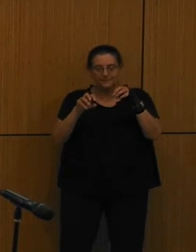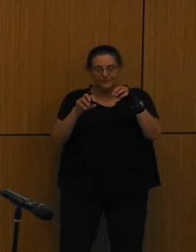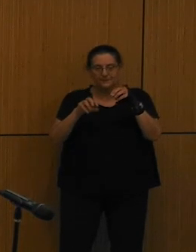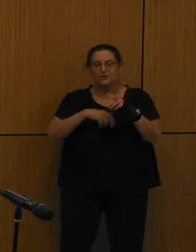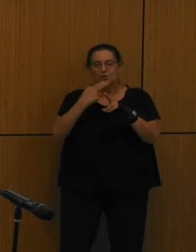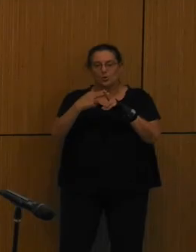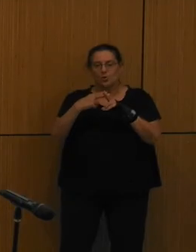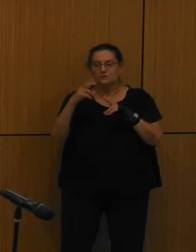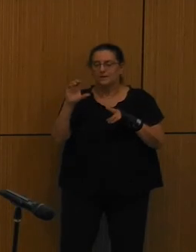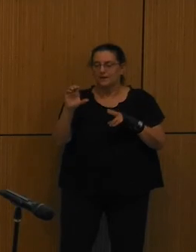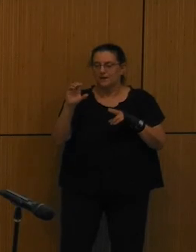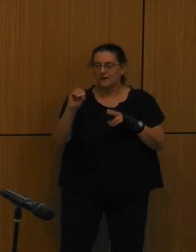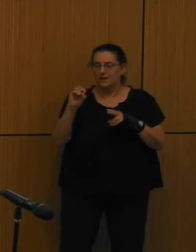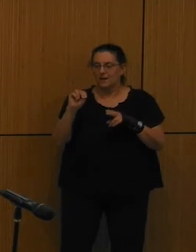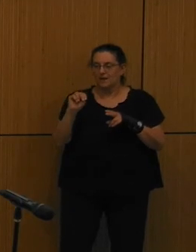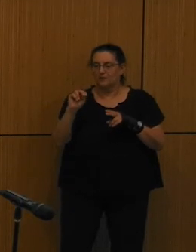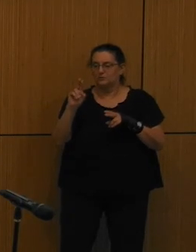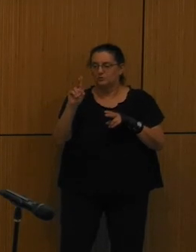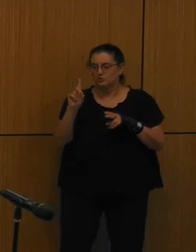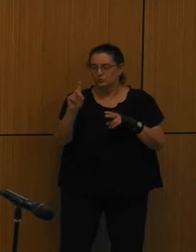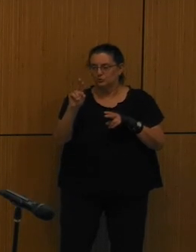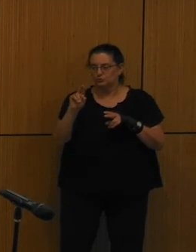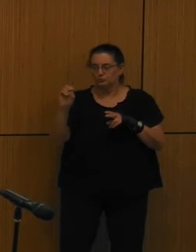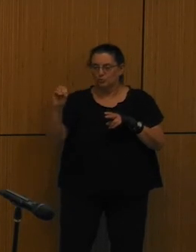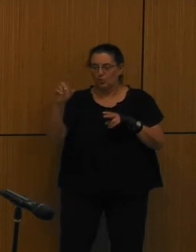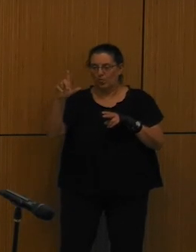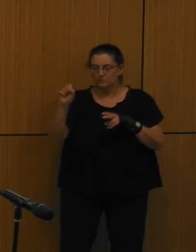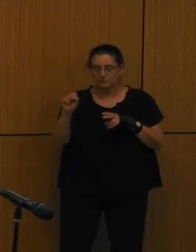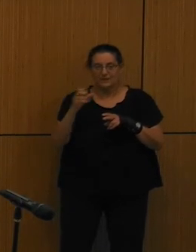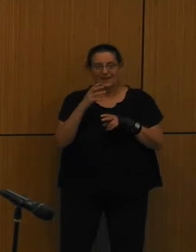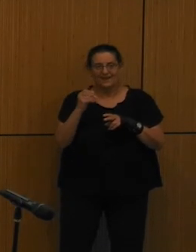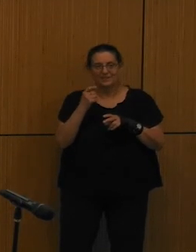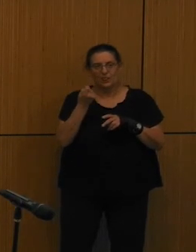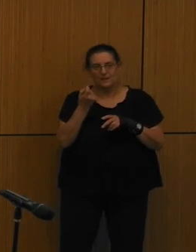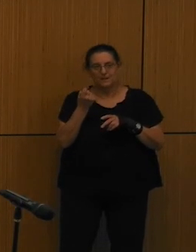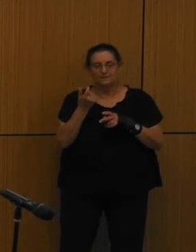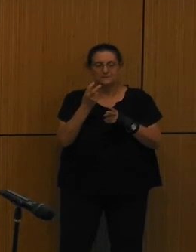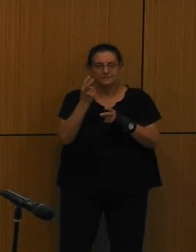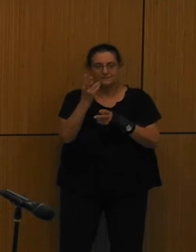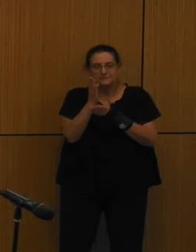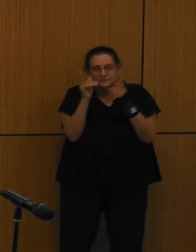And those little blobs of mineral are actually little tiny igneous rocks. They're made up